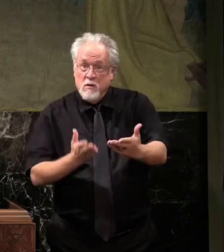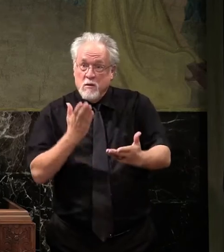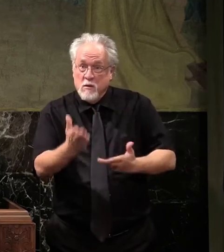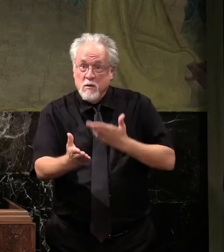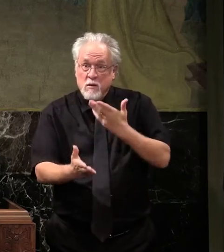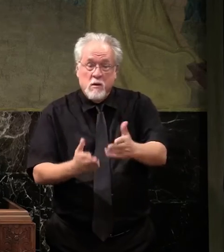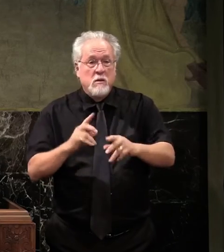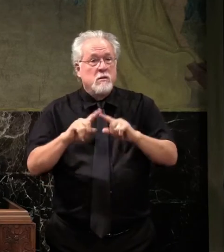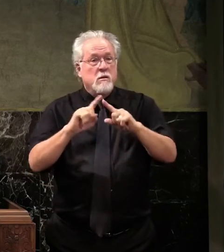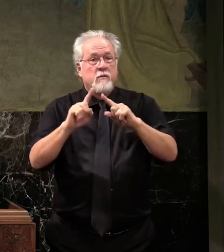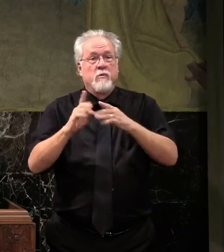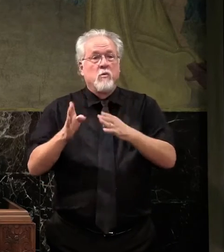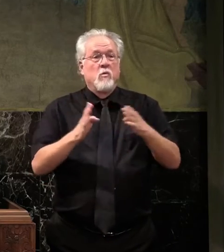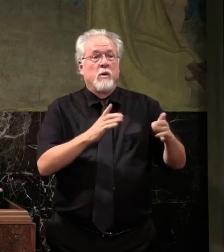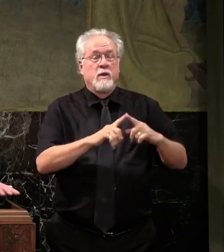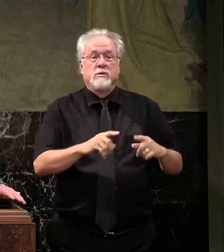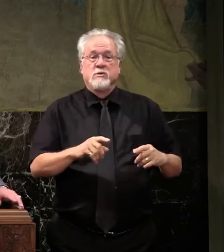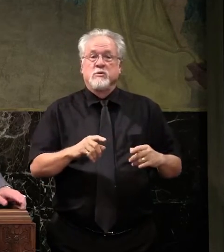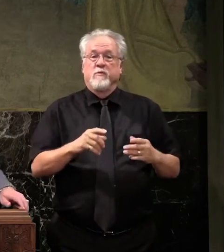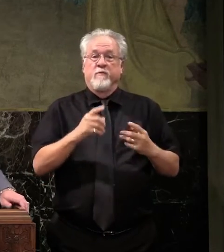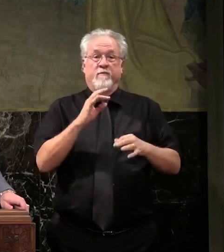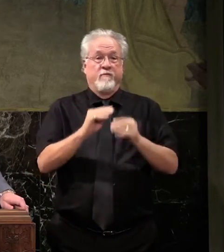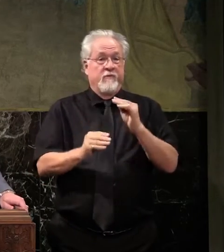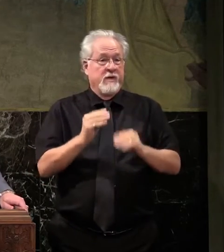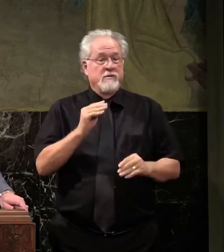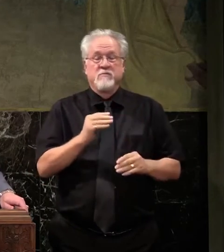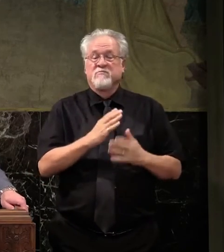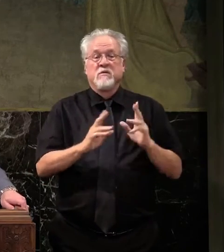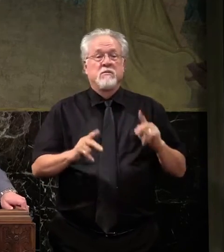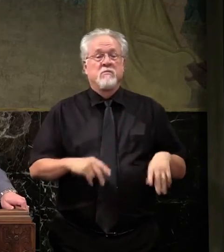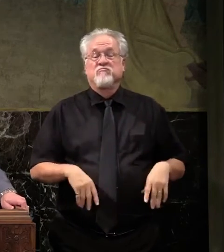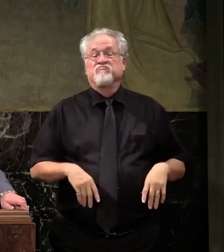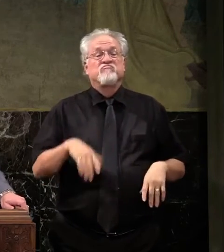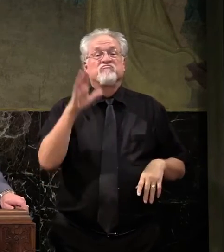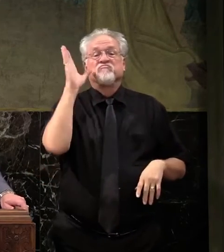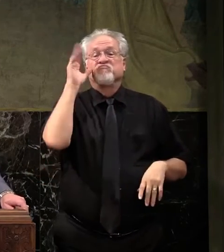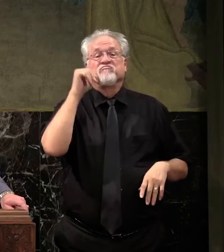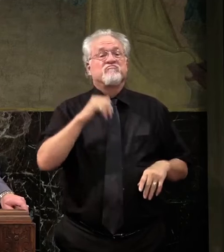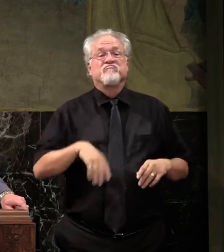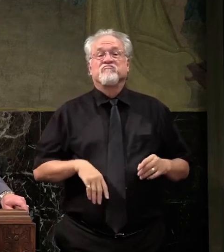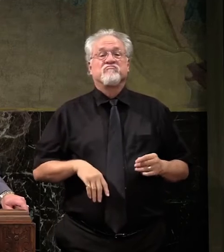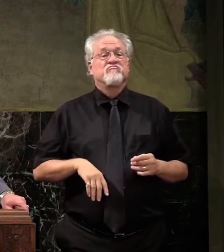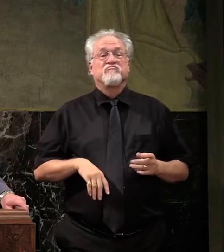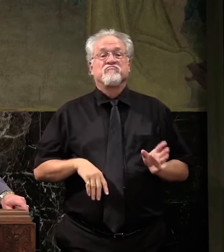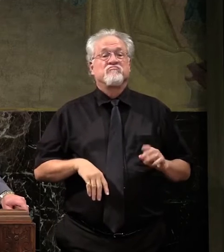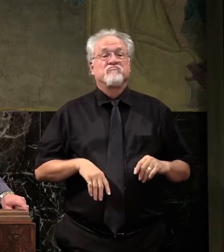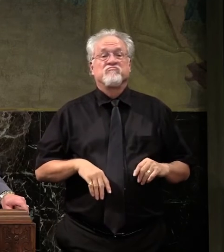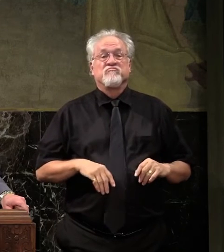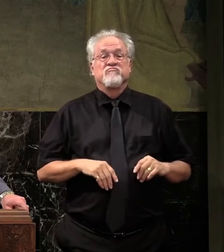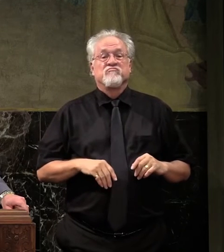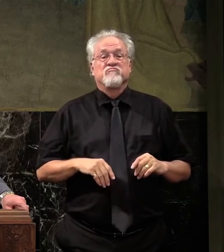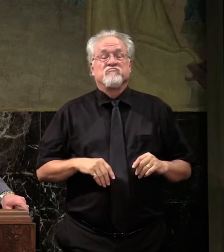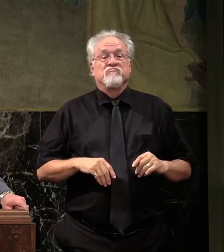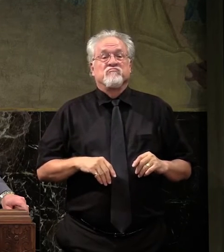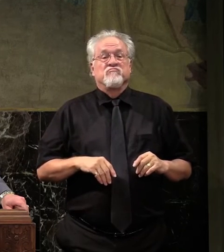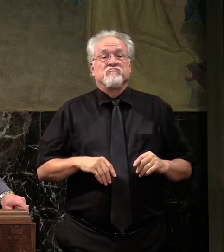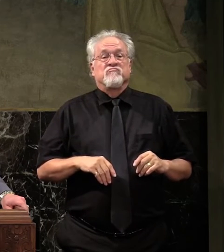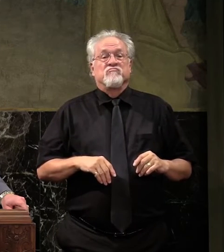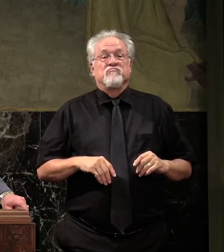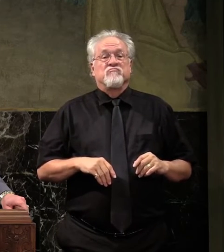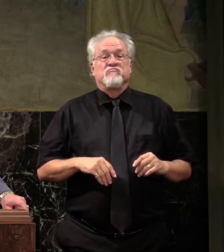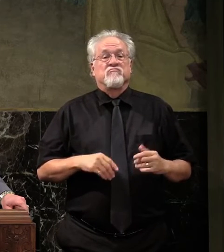several months and there were some folks who just simply wouldn't offer a single